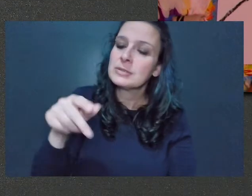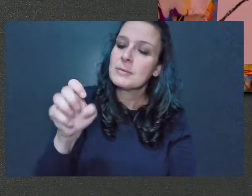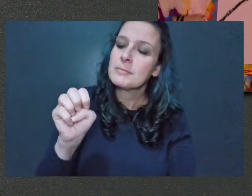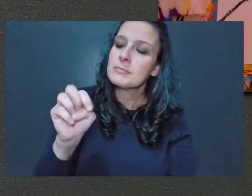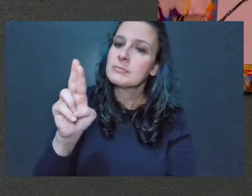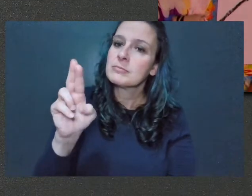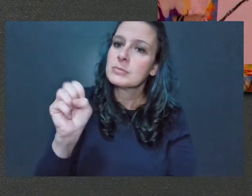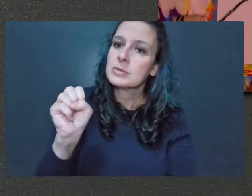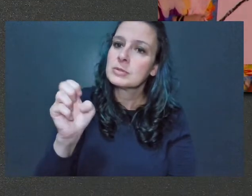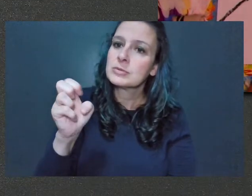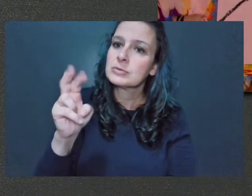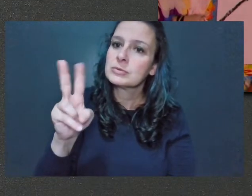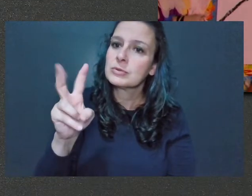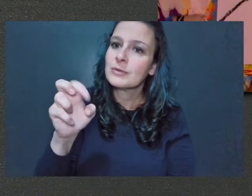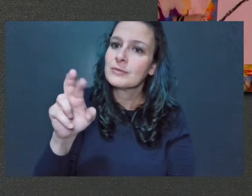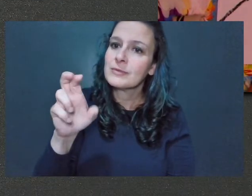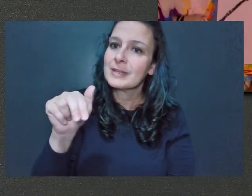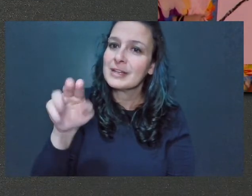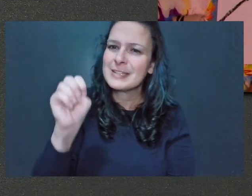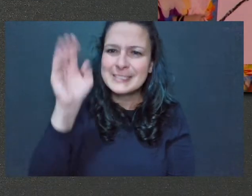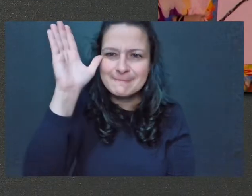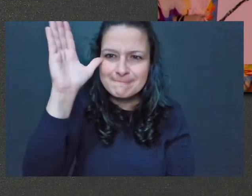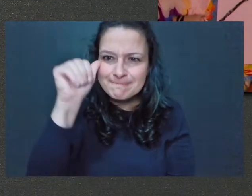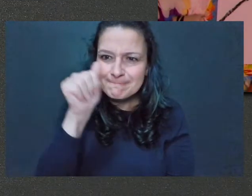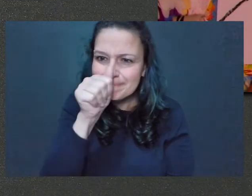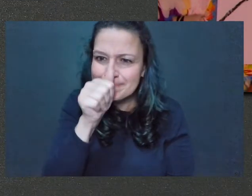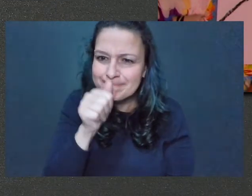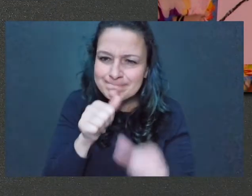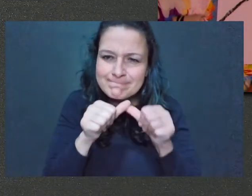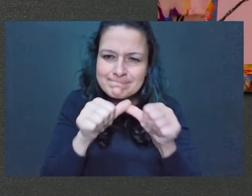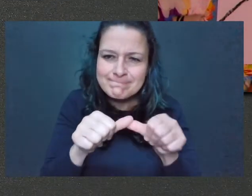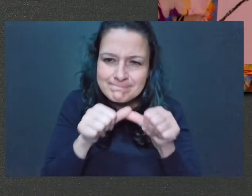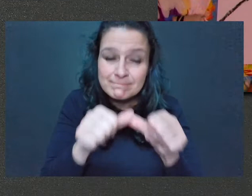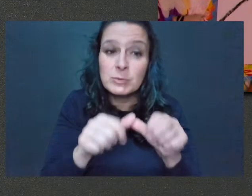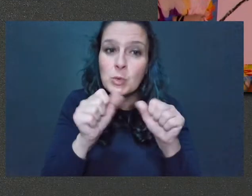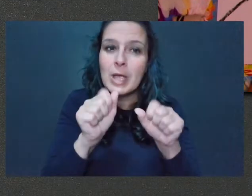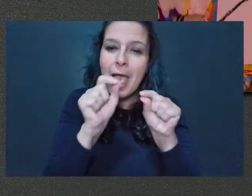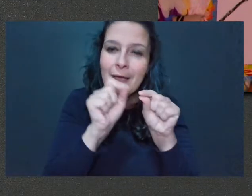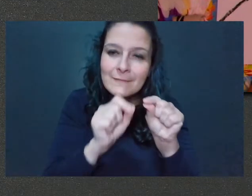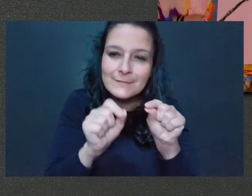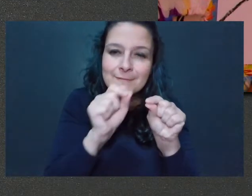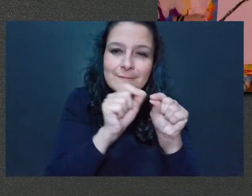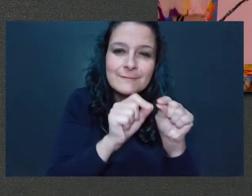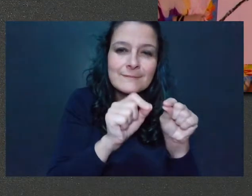you could do your texture like this. I'm drawing my circles and they're touching each other,